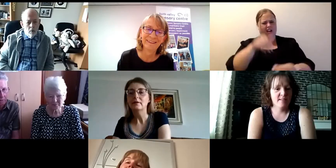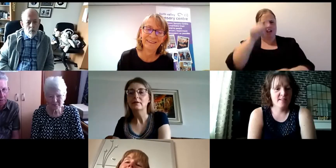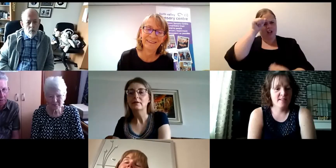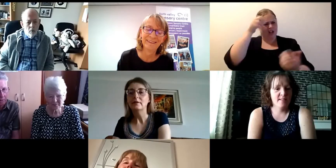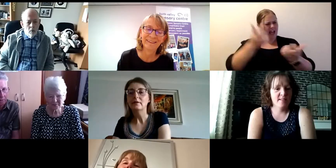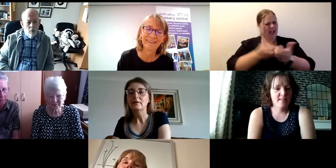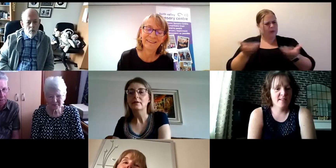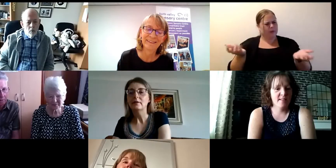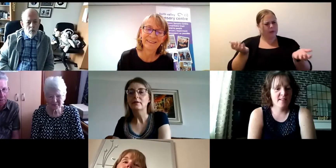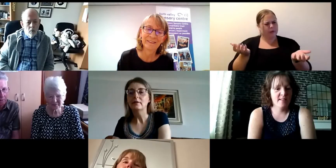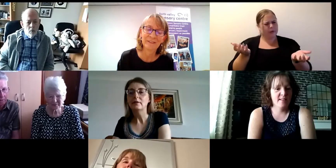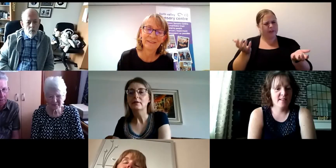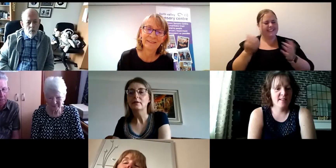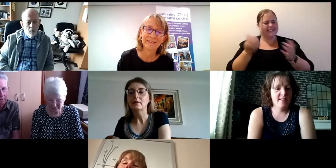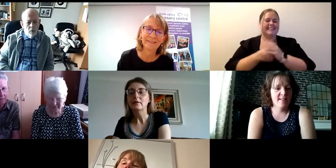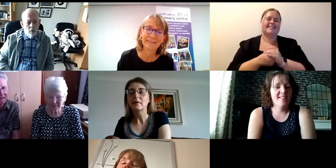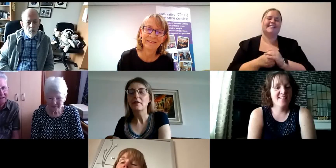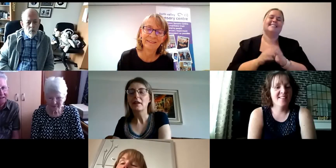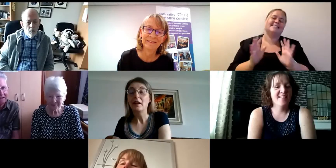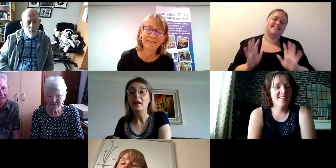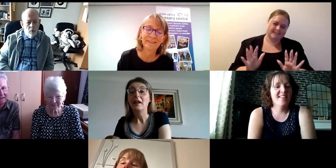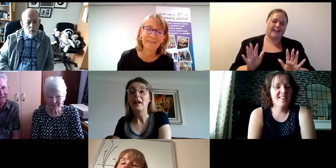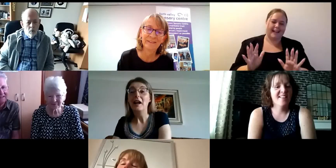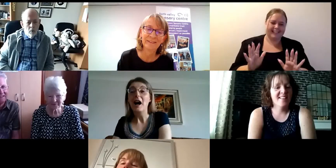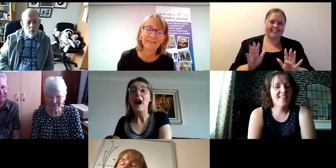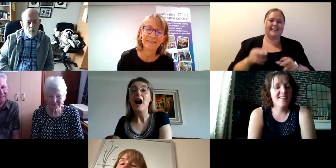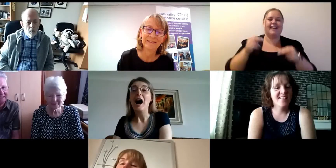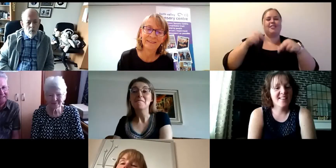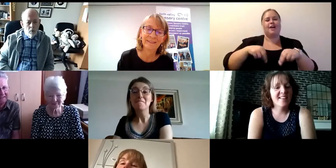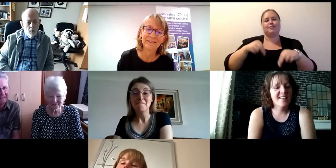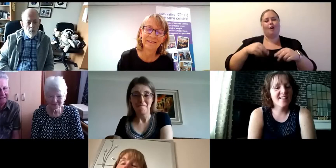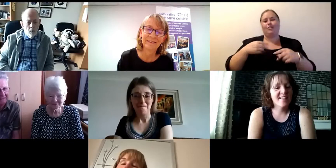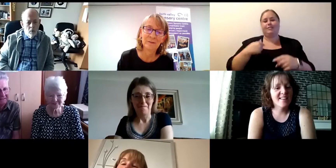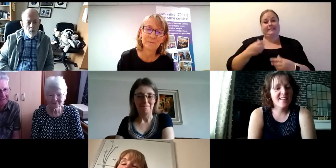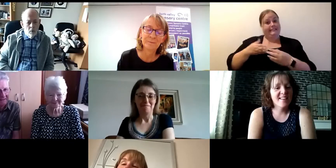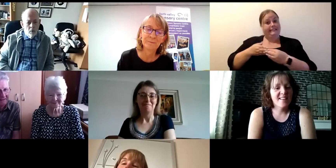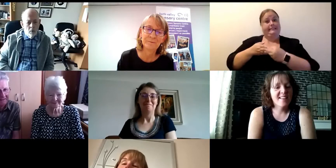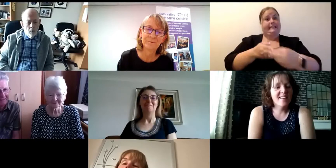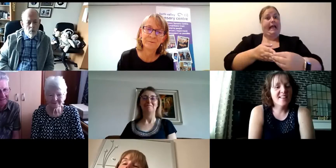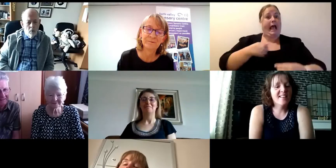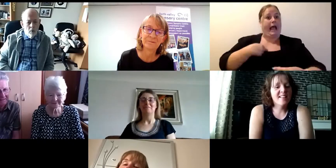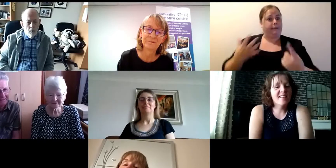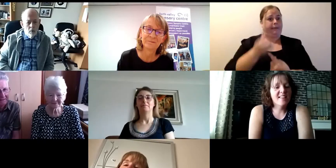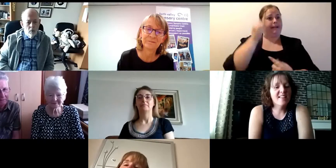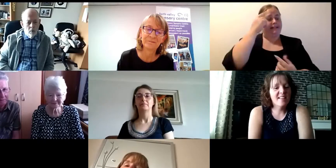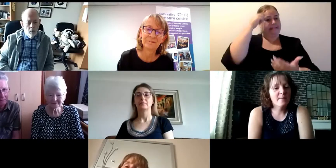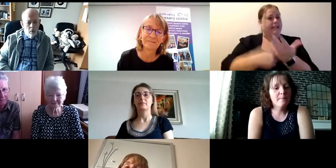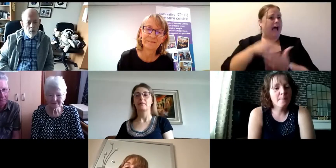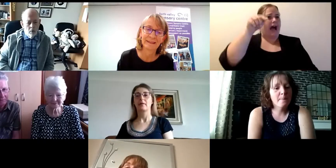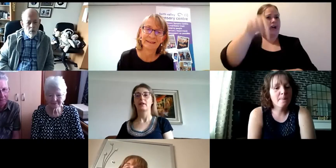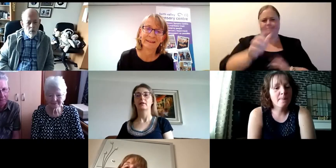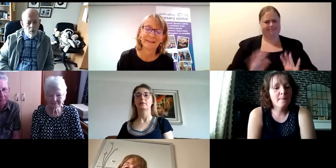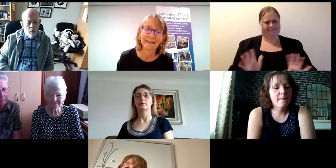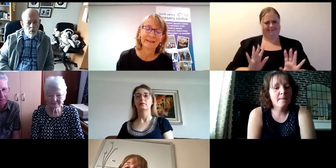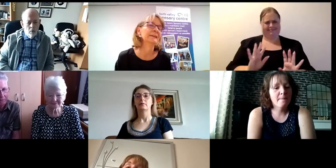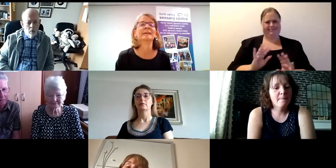take you. You need to know where you are going you need to know your route